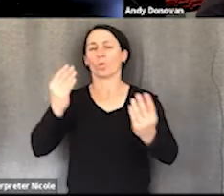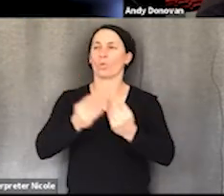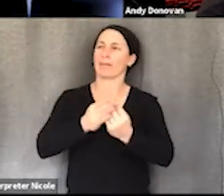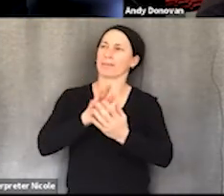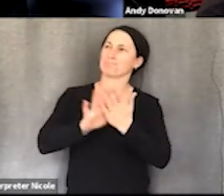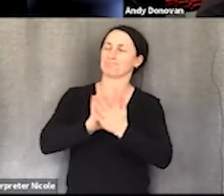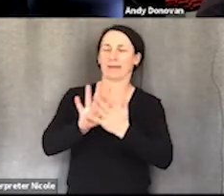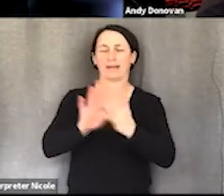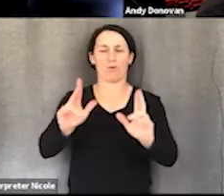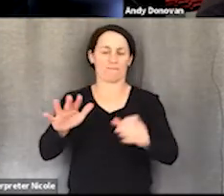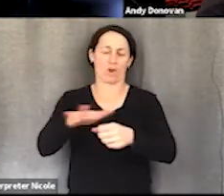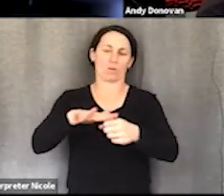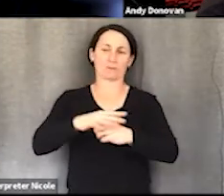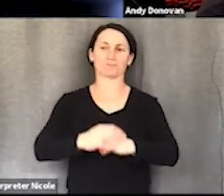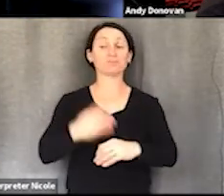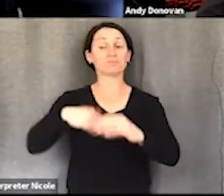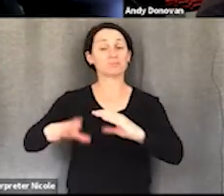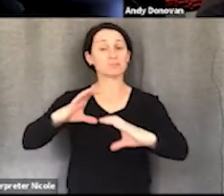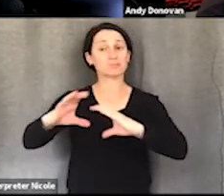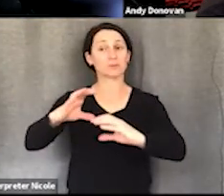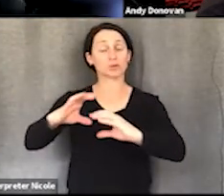Just wanted to go to the chat where we have heard from Anna about...